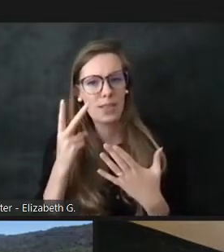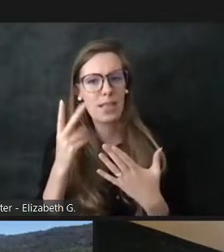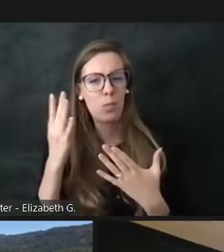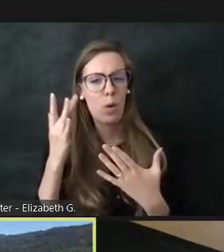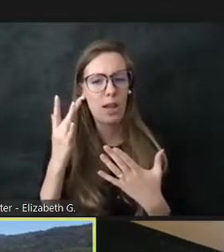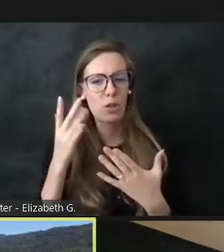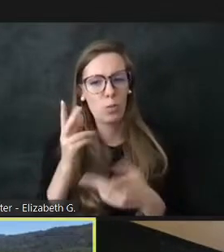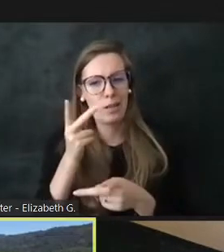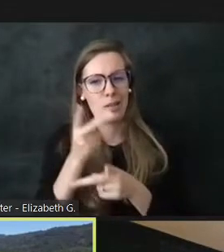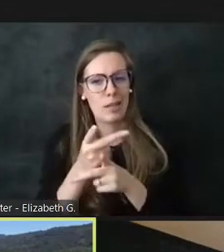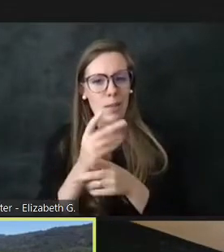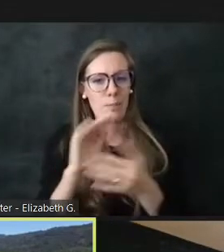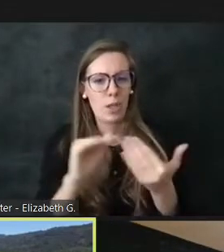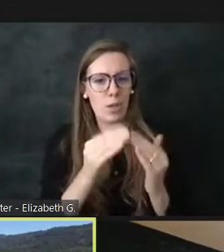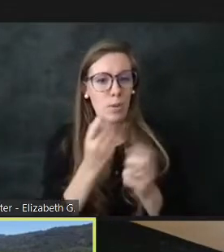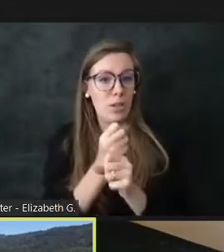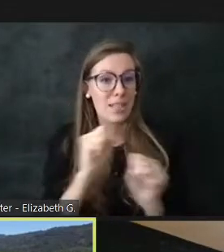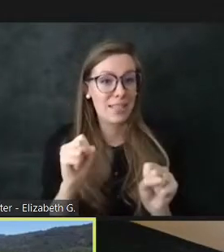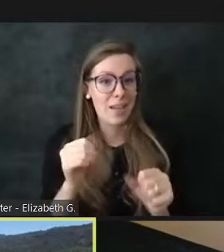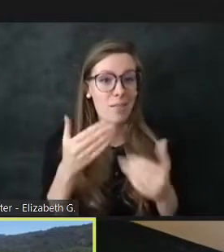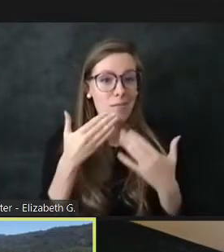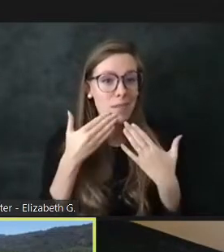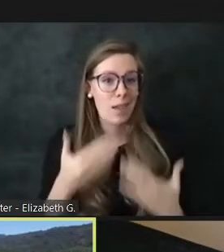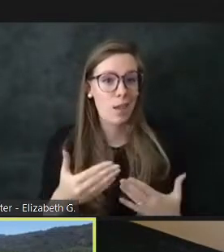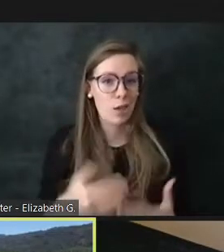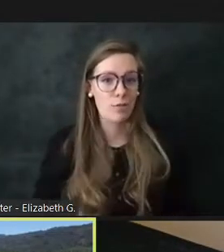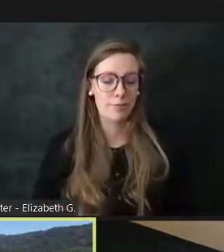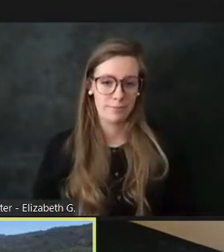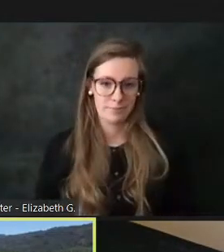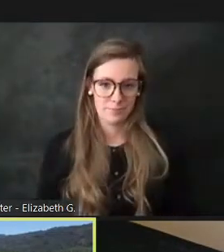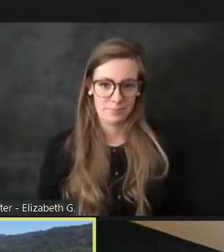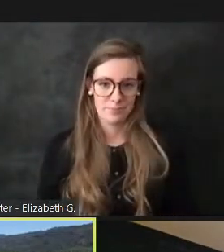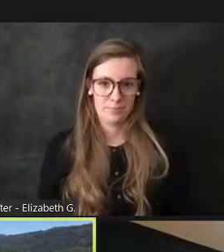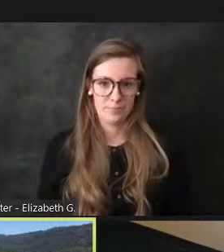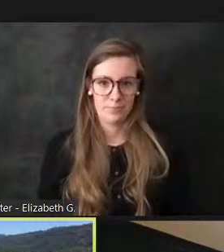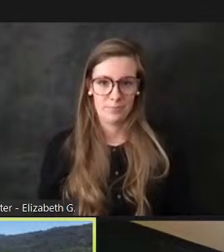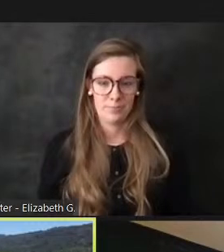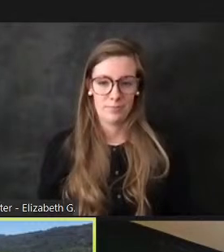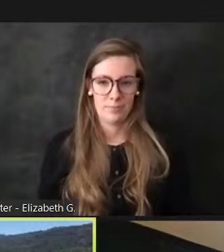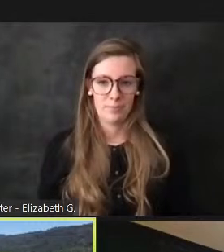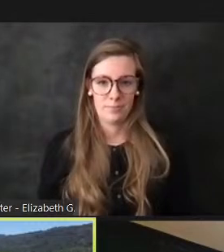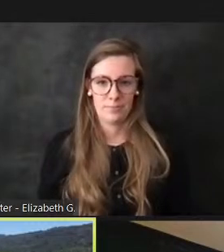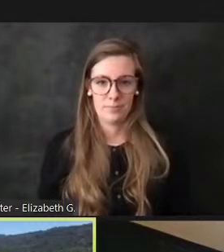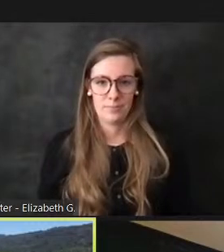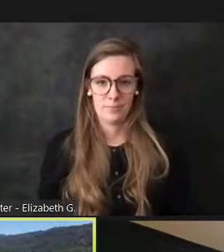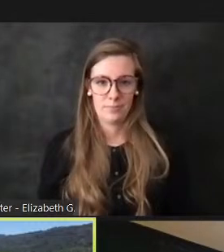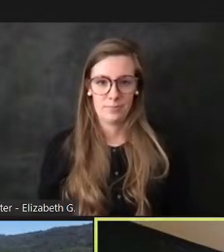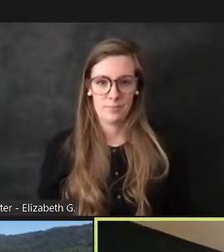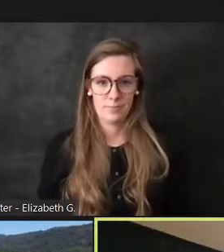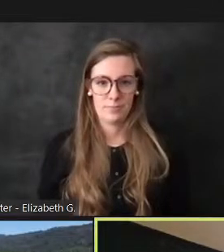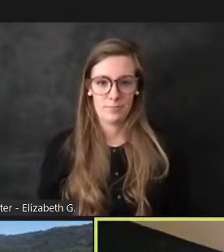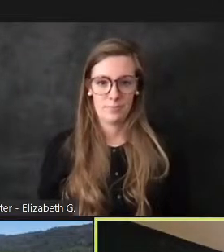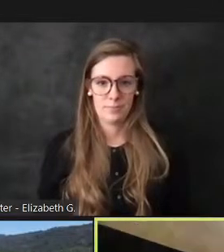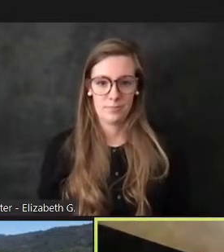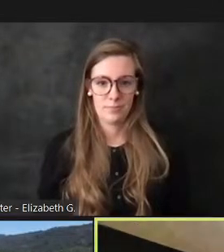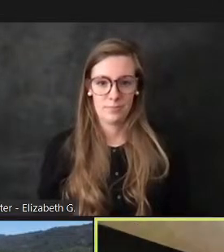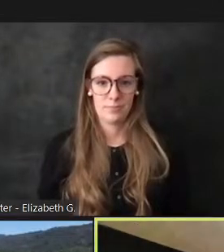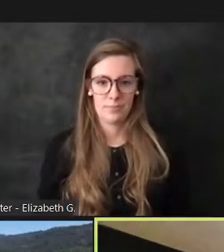Thank you. Paul, did you want to share something? Yes. Thank you.